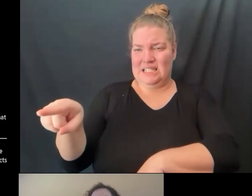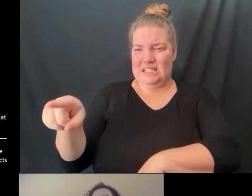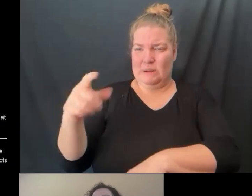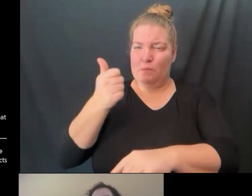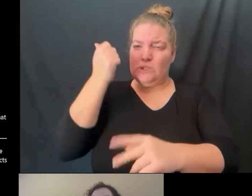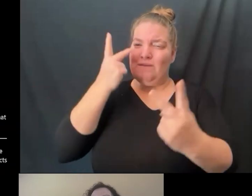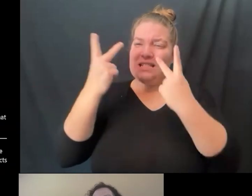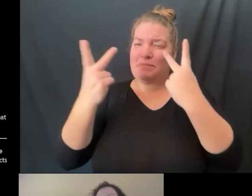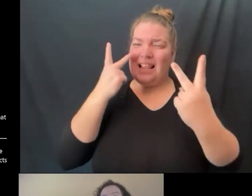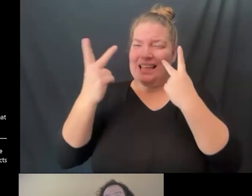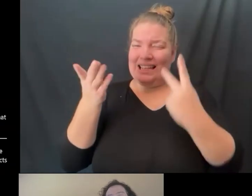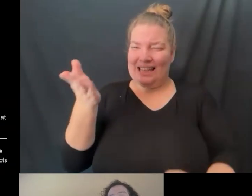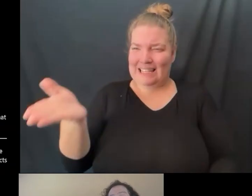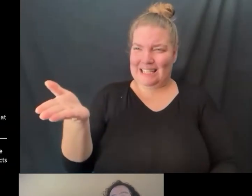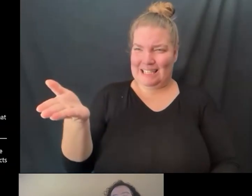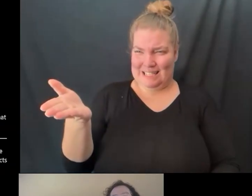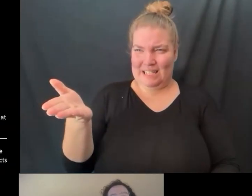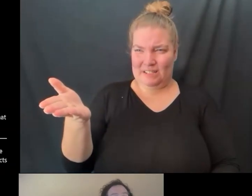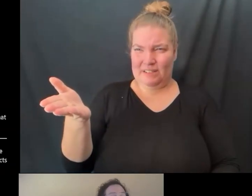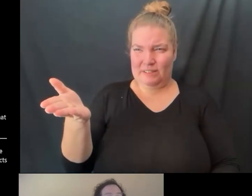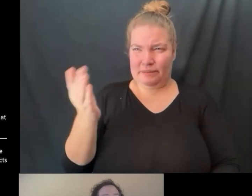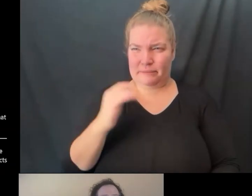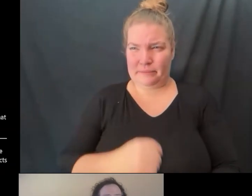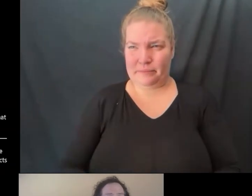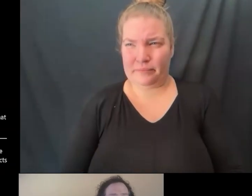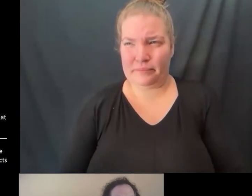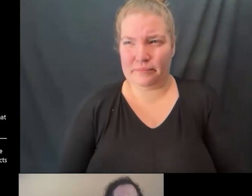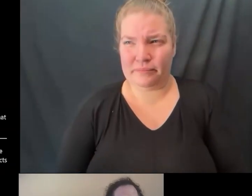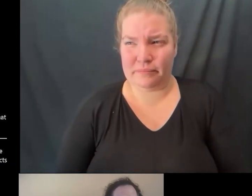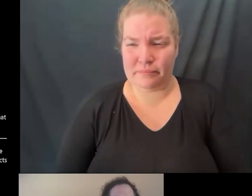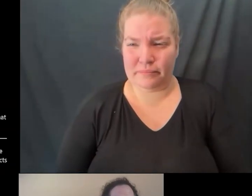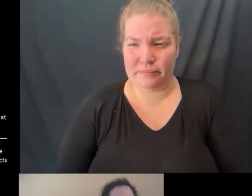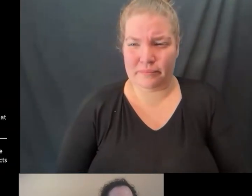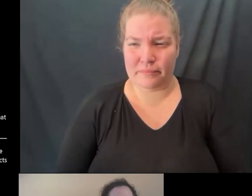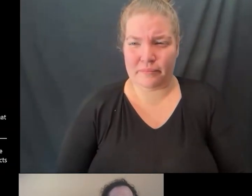additional distinctions, and that's an example of something that would apply to websites.